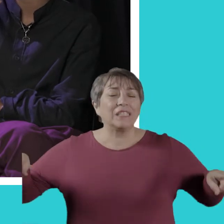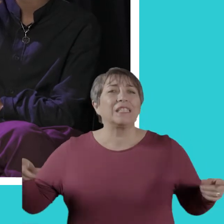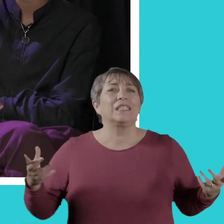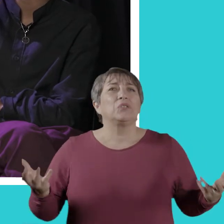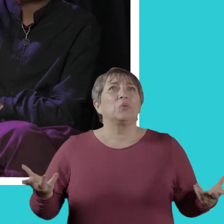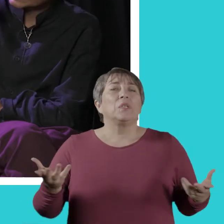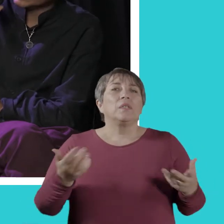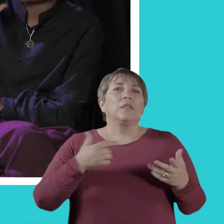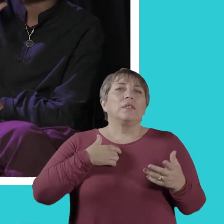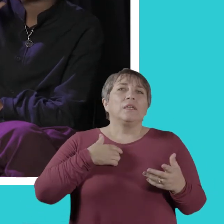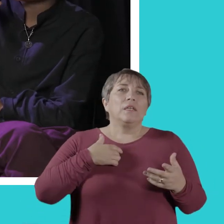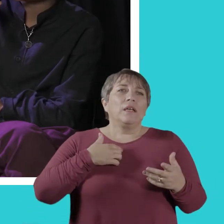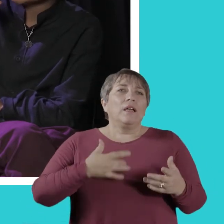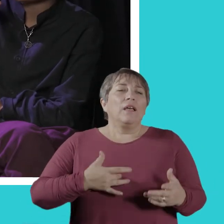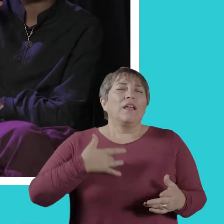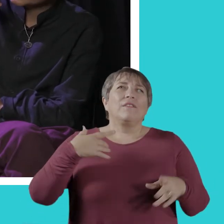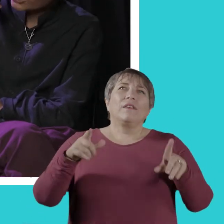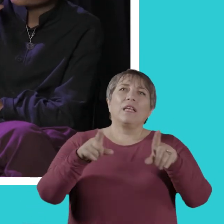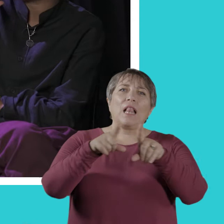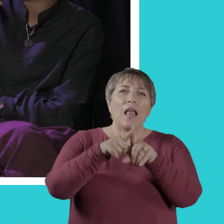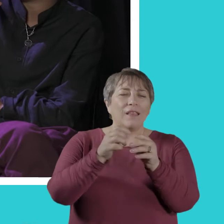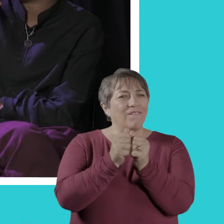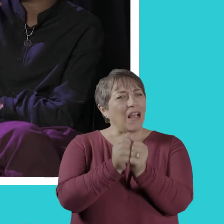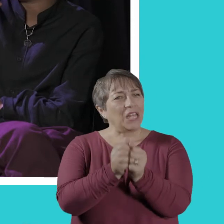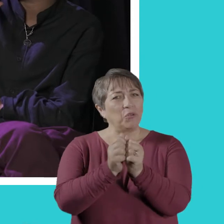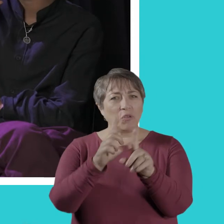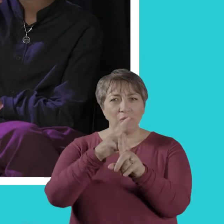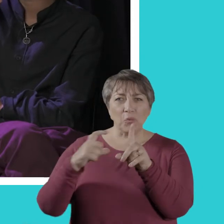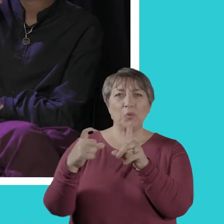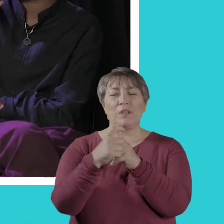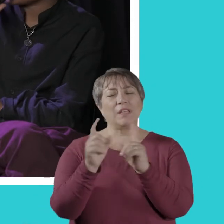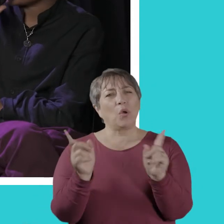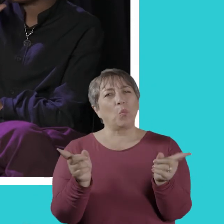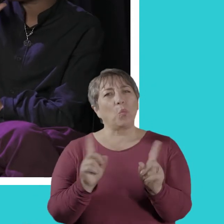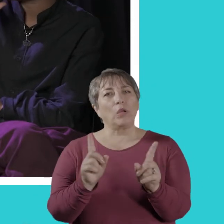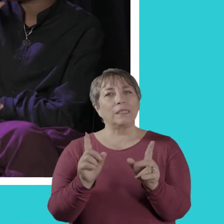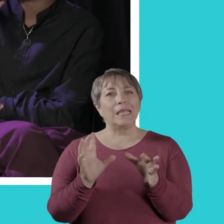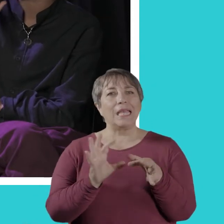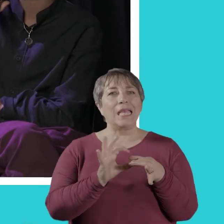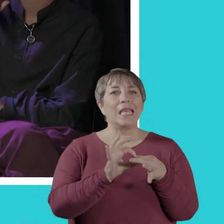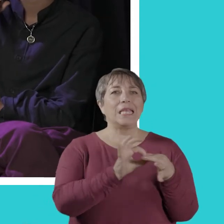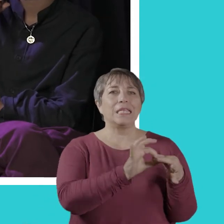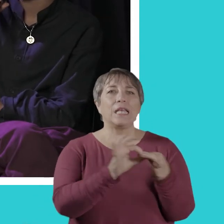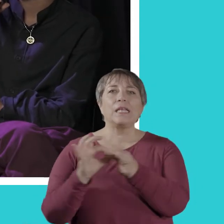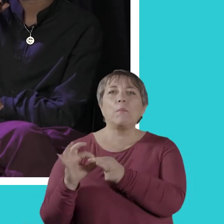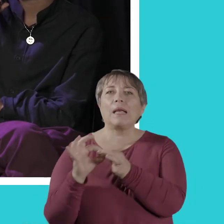I guess underneath it what I understand the values of community to be are interdependence. Being able